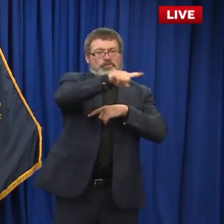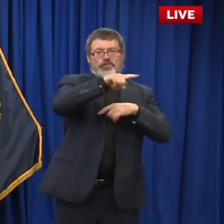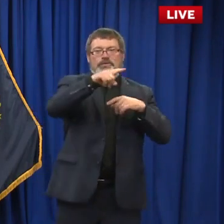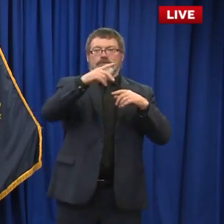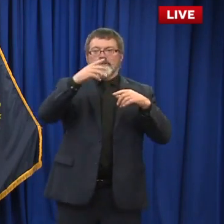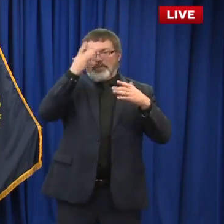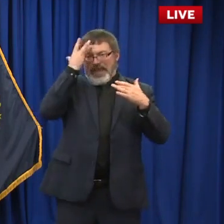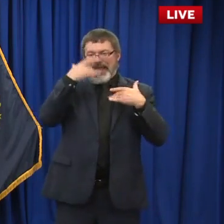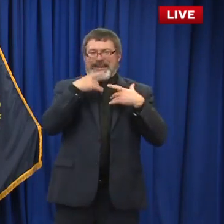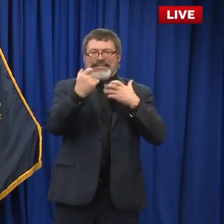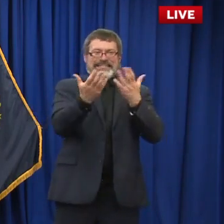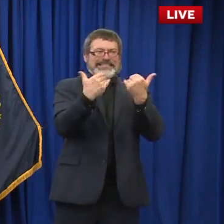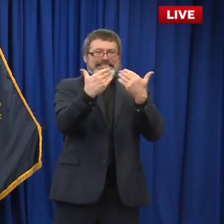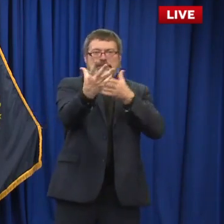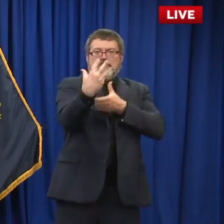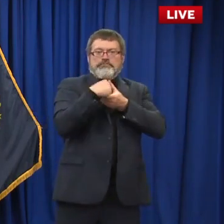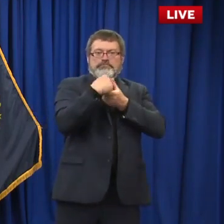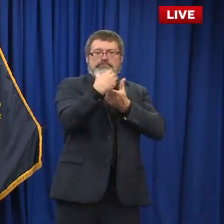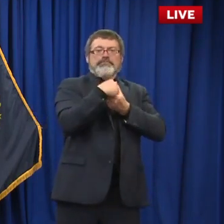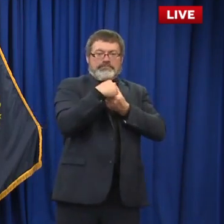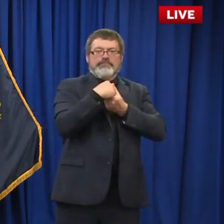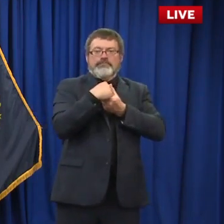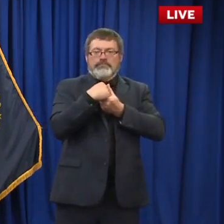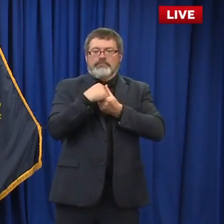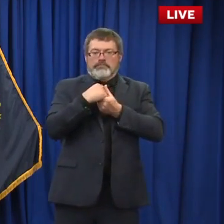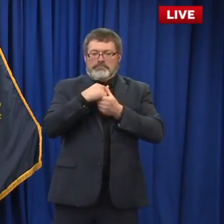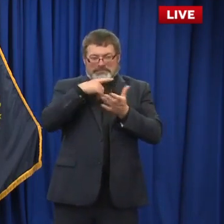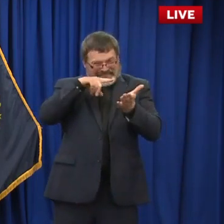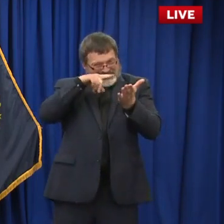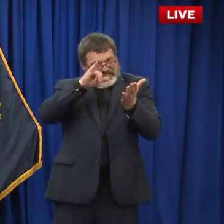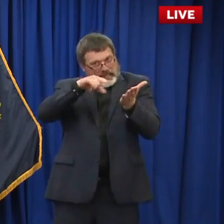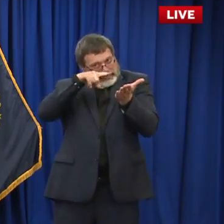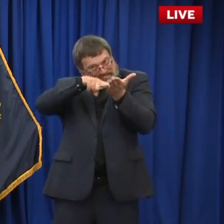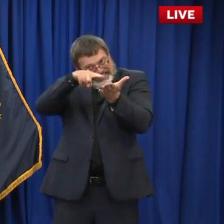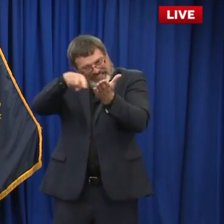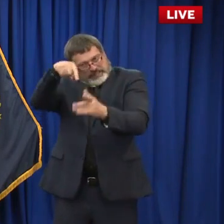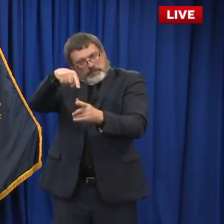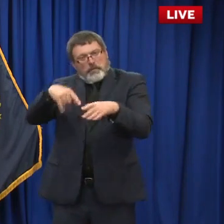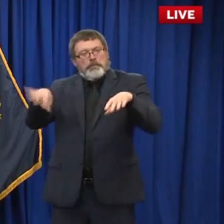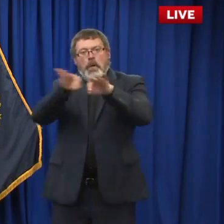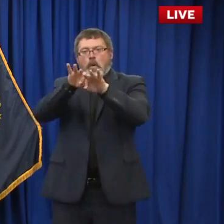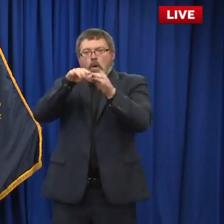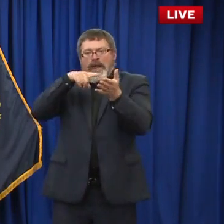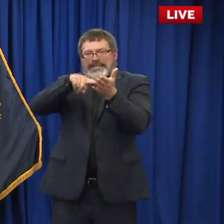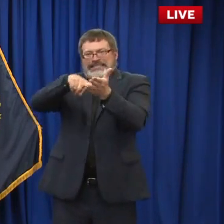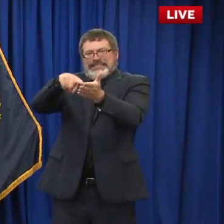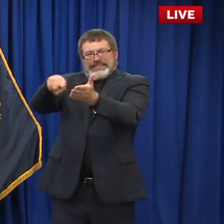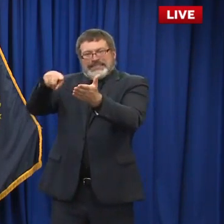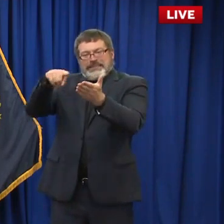HAVE DONE ALL ALONG. SO I DON'T THINK THAT IT'S GOING TO BE A WIDESPREAD NOTIFICATION.